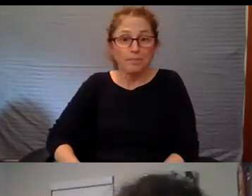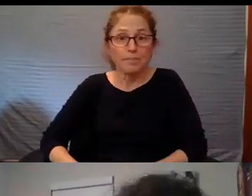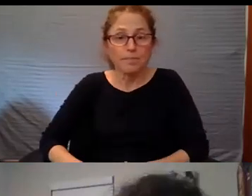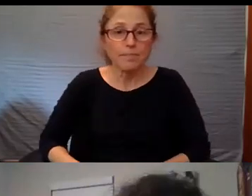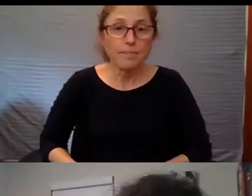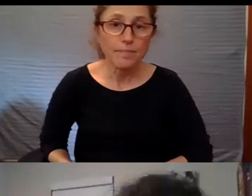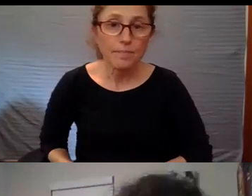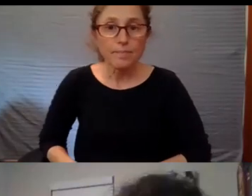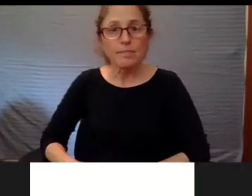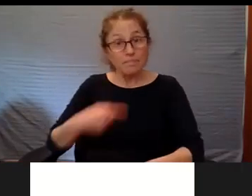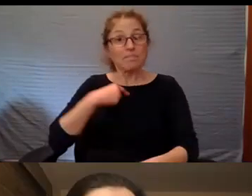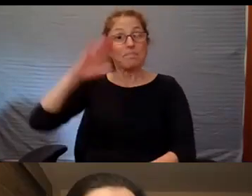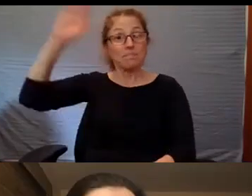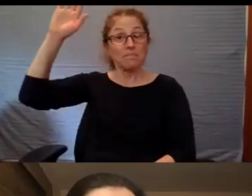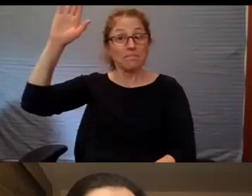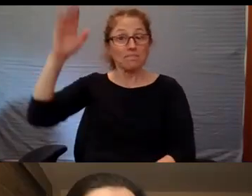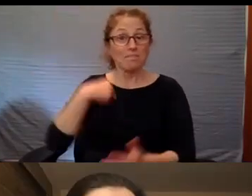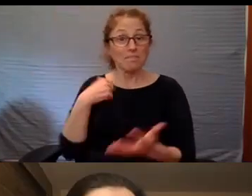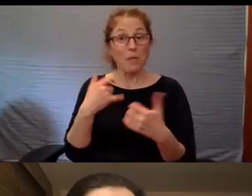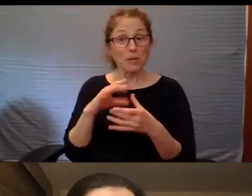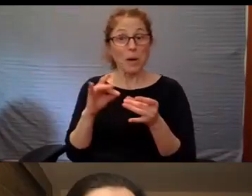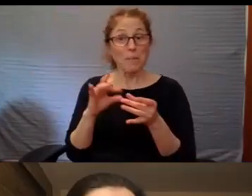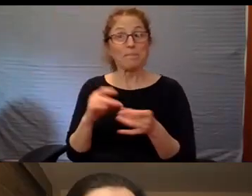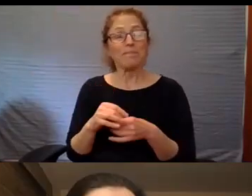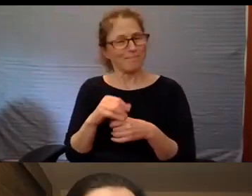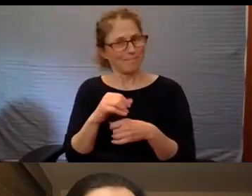I'd like to. Absolutely.